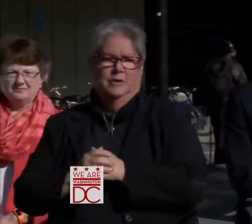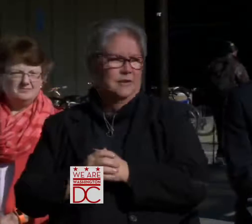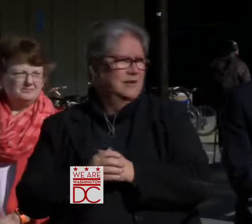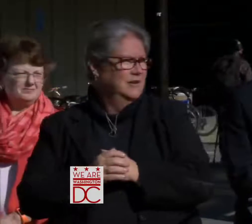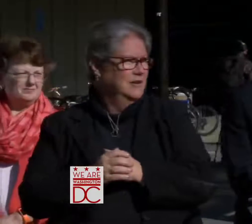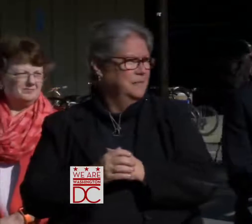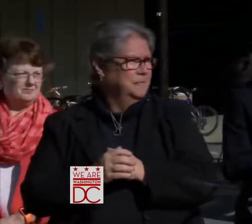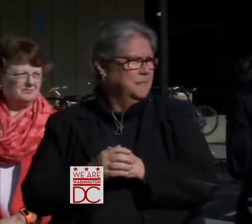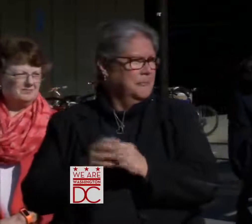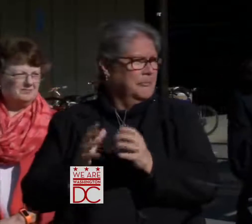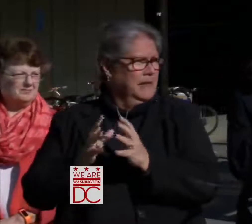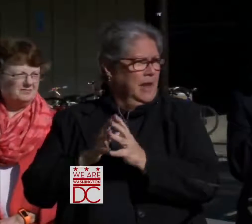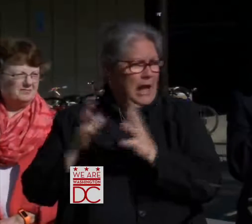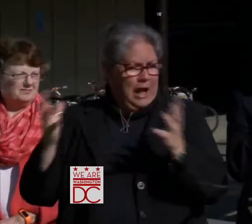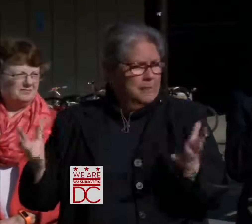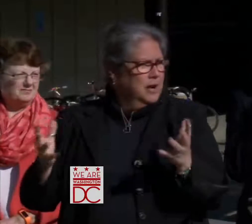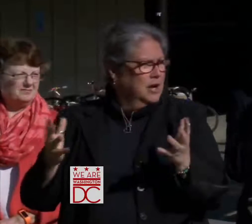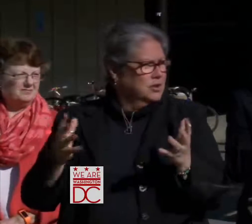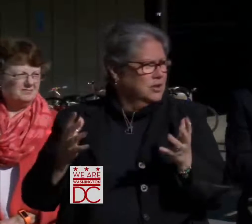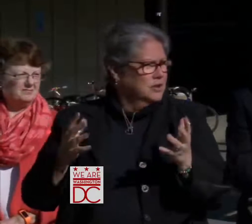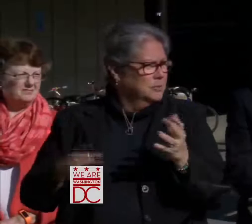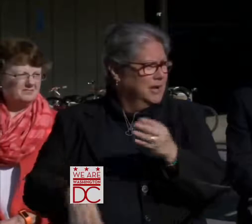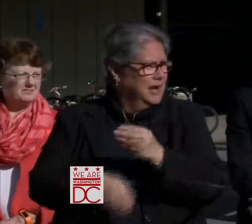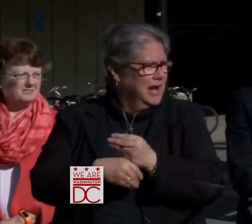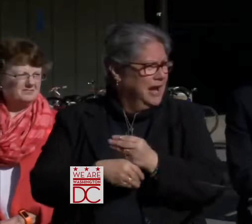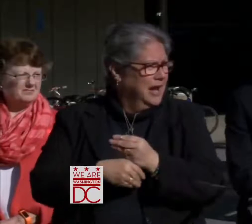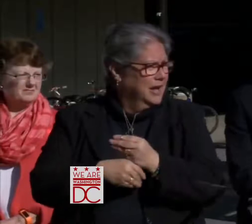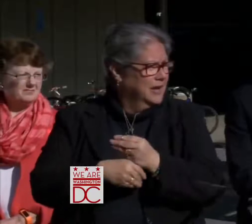AND 7.